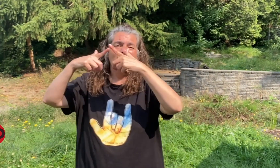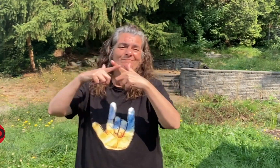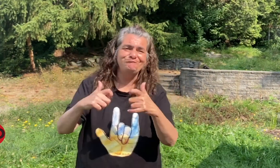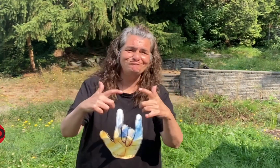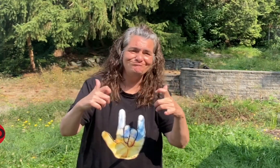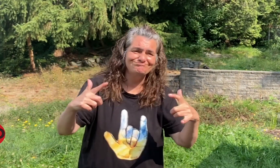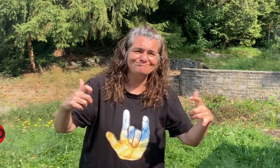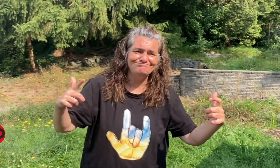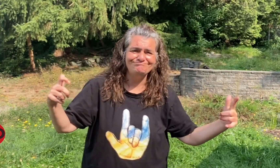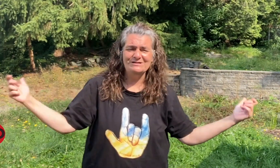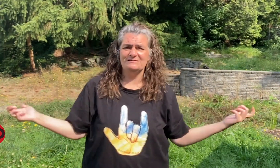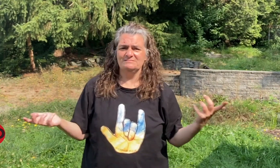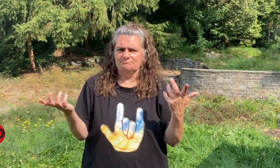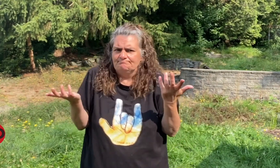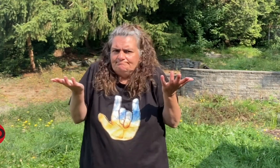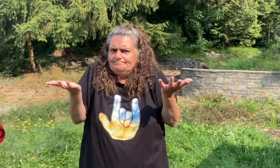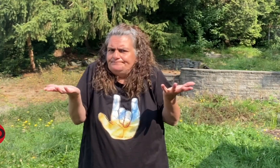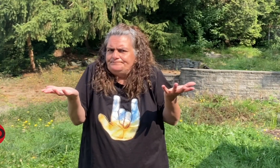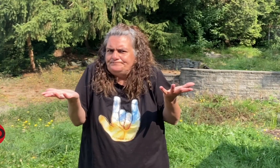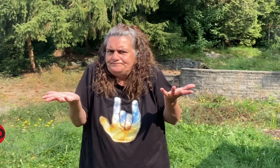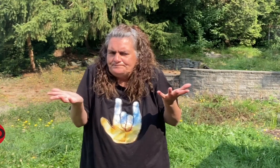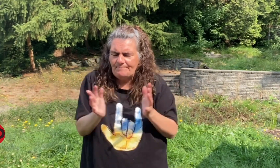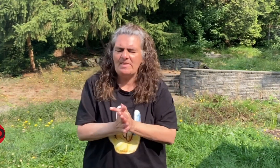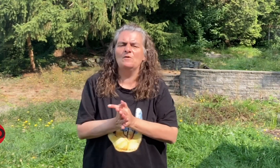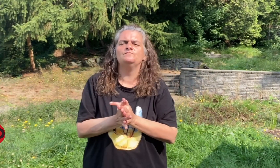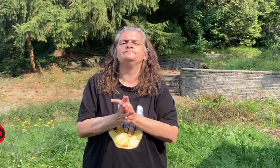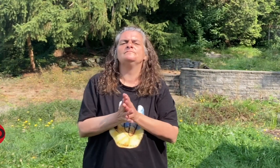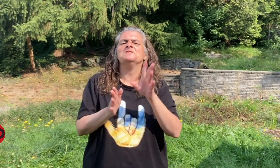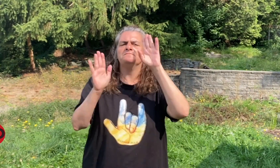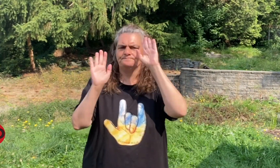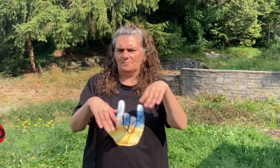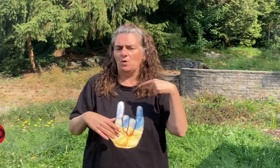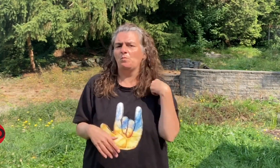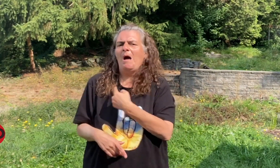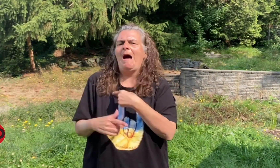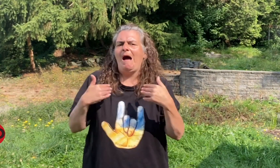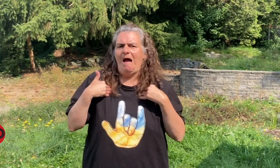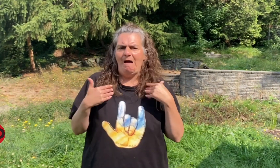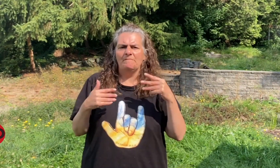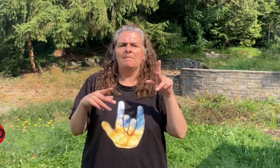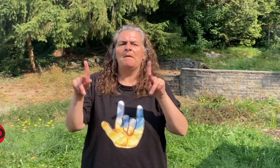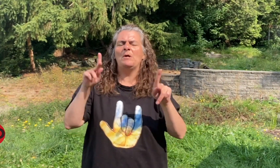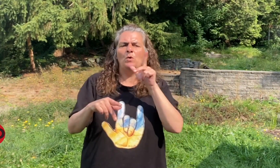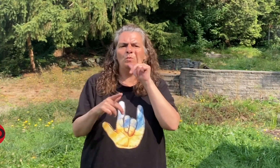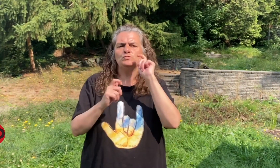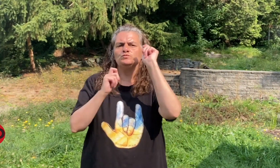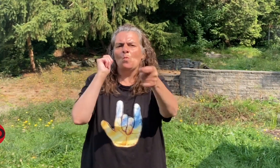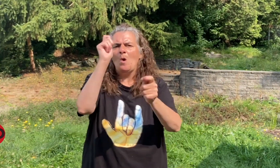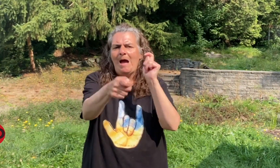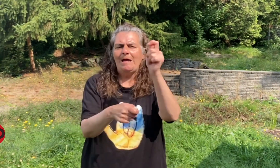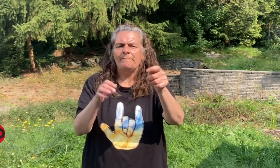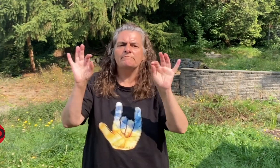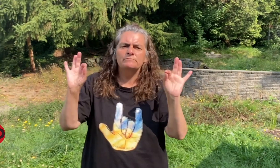and other needs. We have people who donate furniture, clothes, and more.